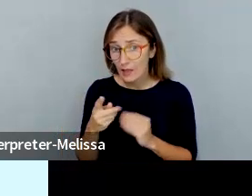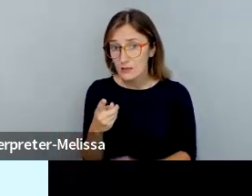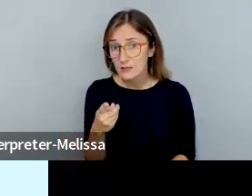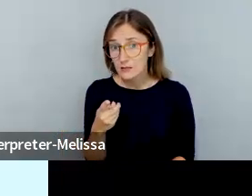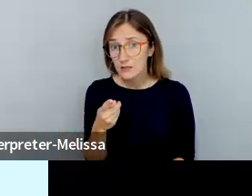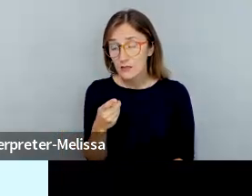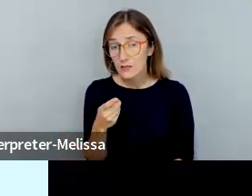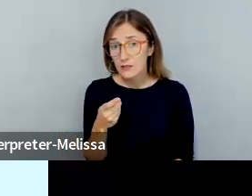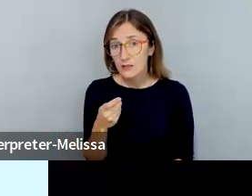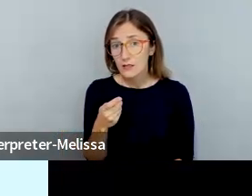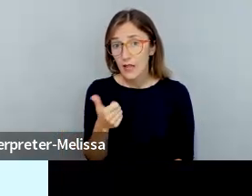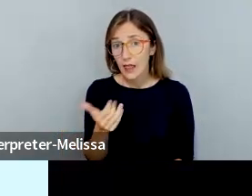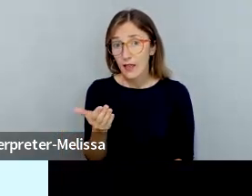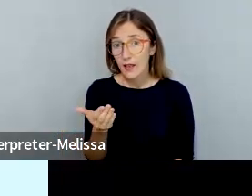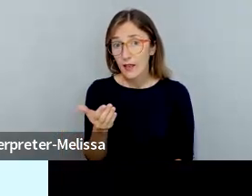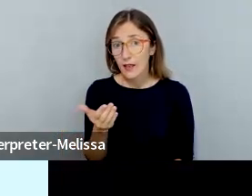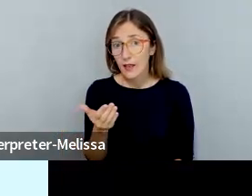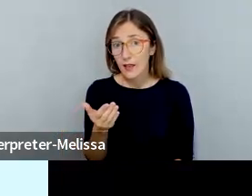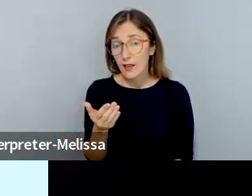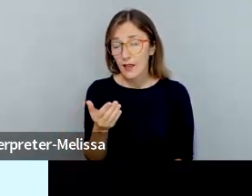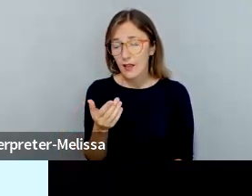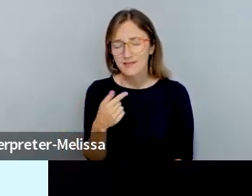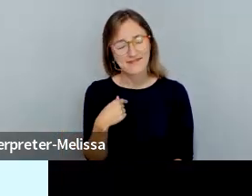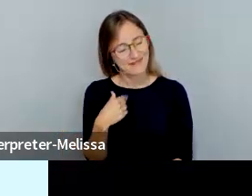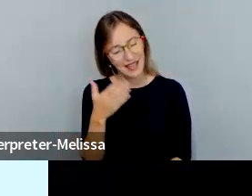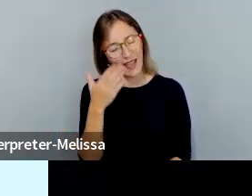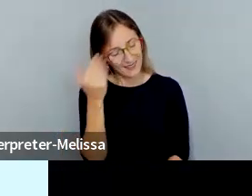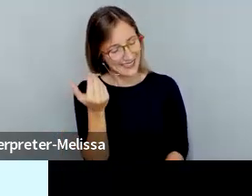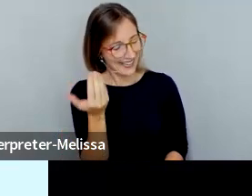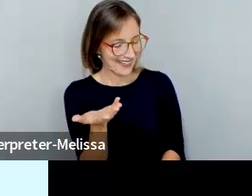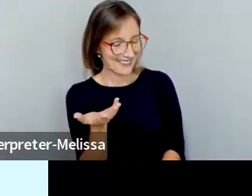having the giant said in in California, there were other sit ins going on across the country in tandem. Marsha, do you have anything you want to